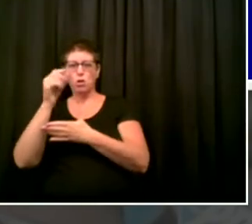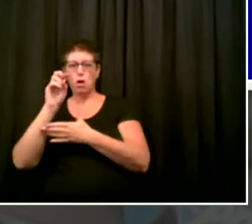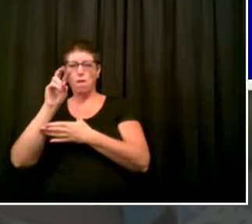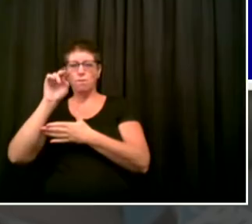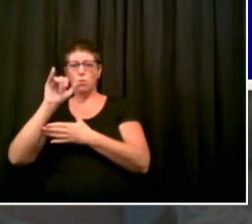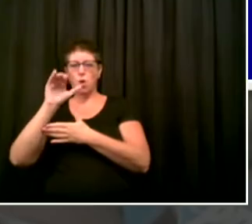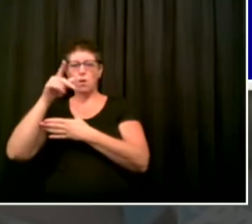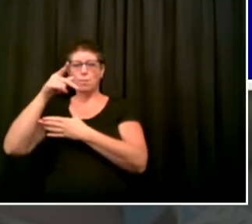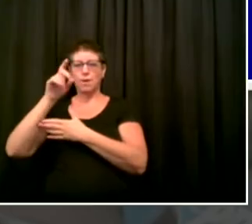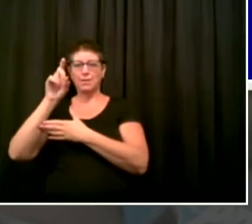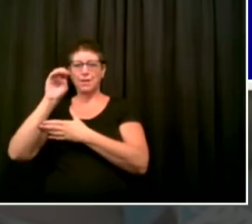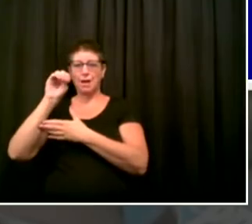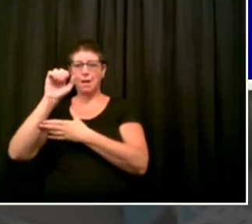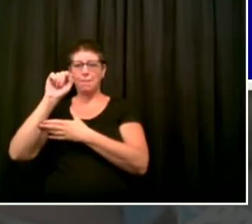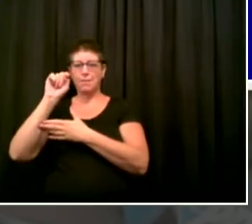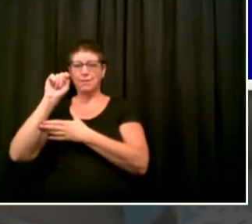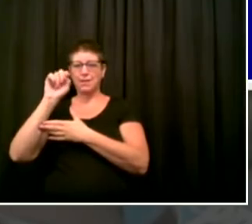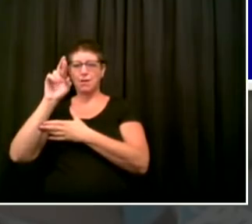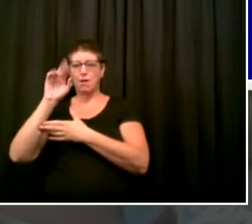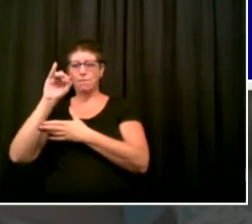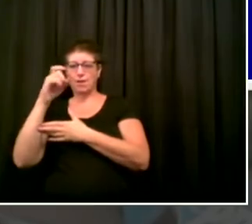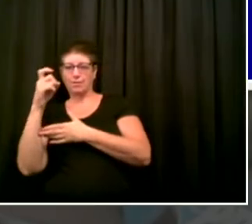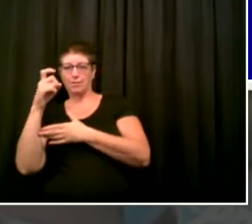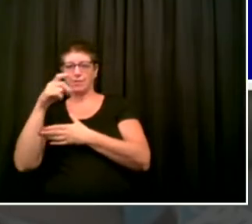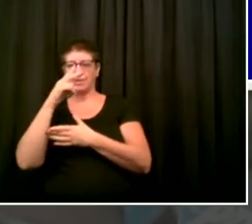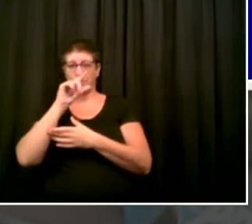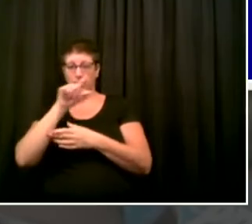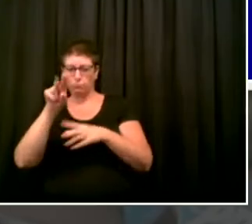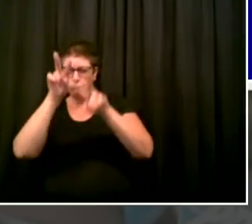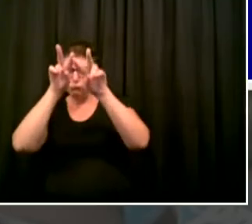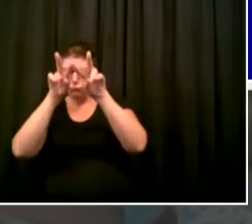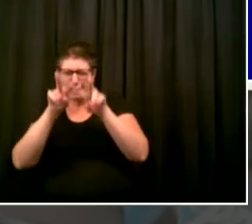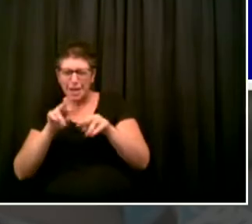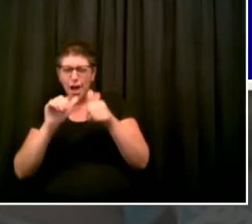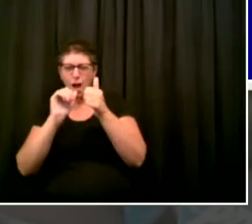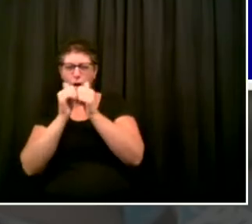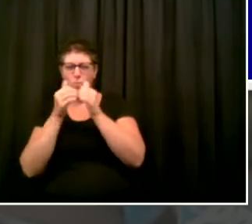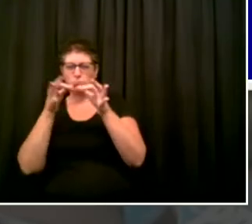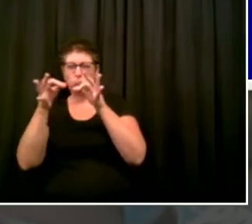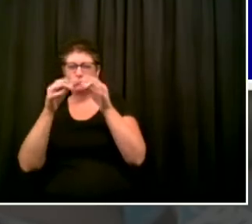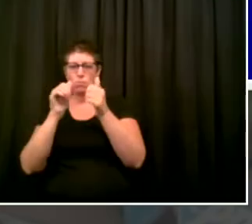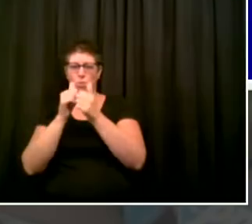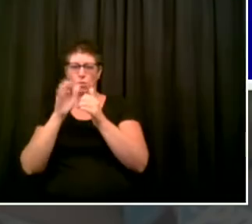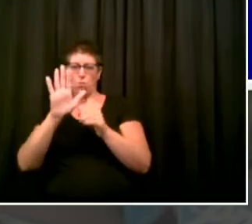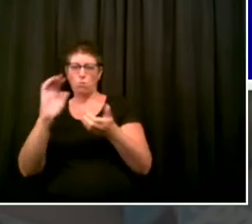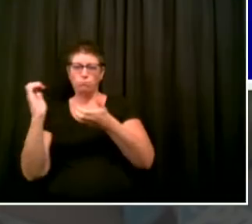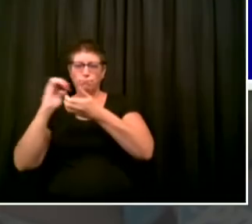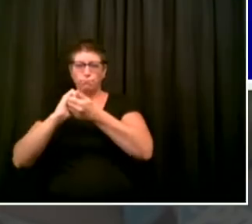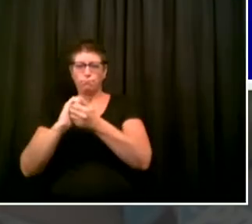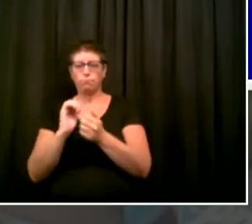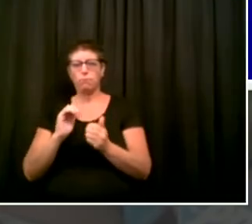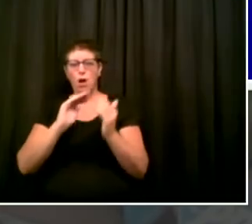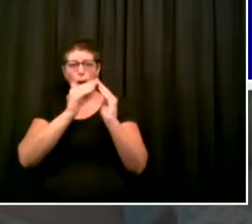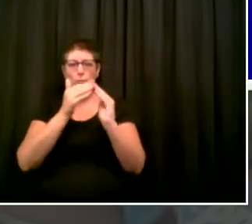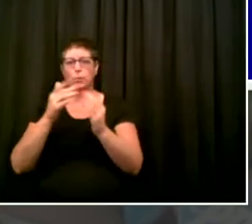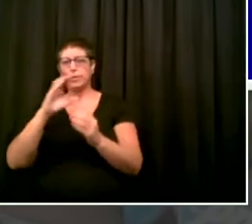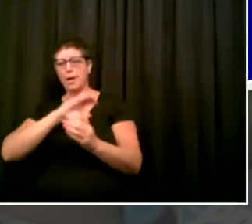AT NYC.GOV/NYPD TMARIX. THERE WILL BE A PUBLIC COMMENT PERIOD OF ONE MONTH AND THAT INFORMATION WE